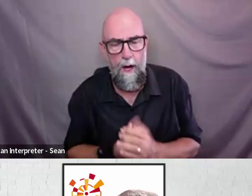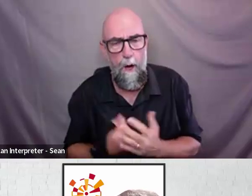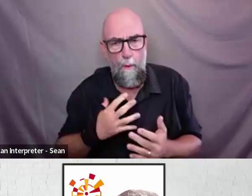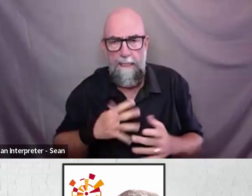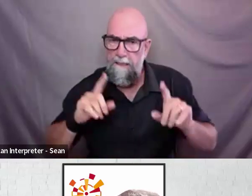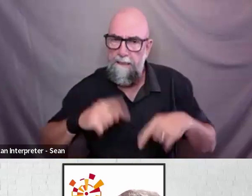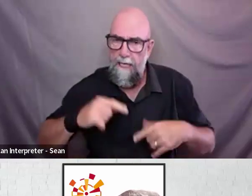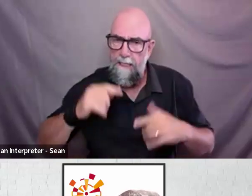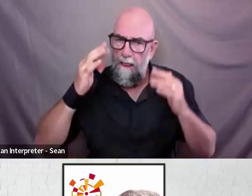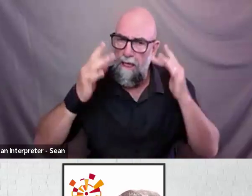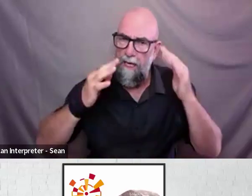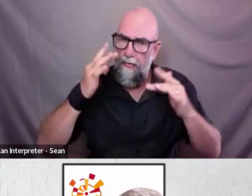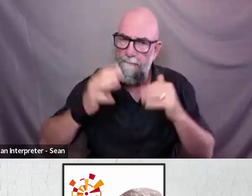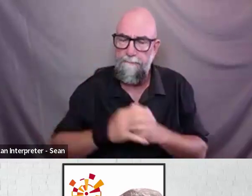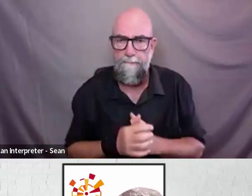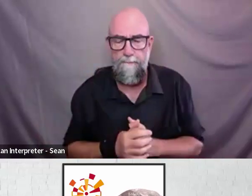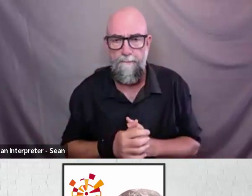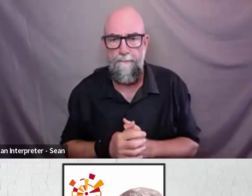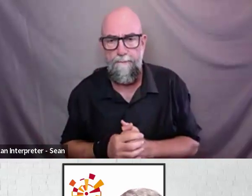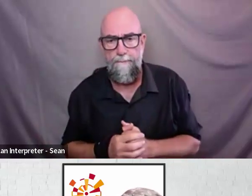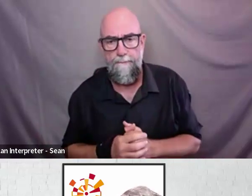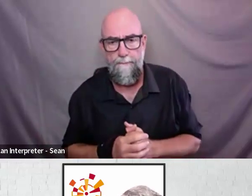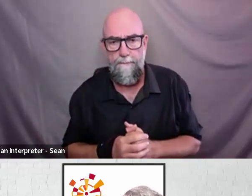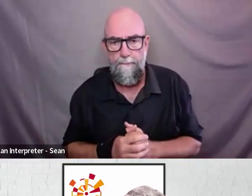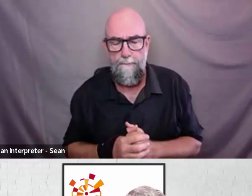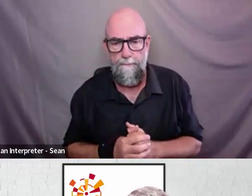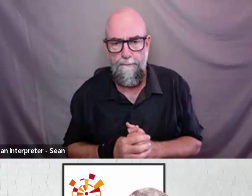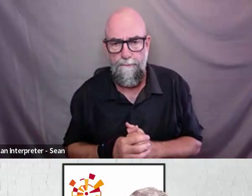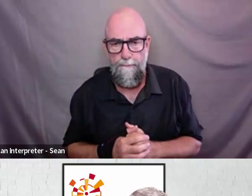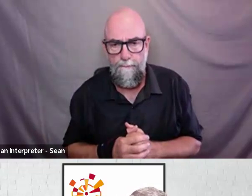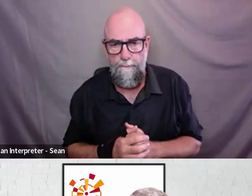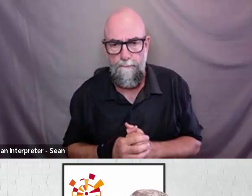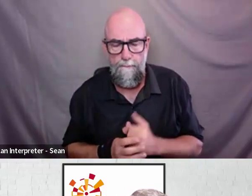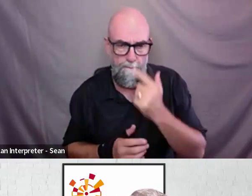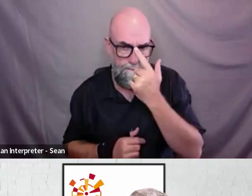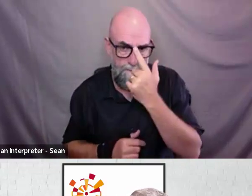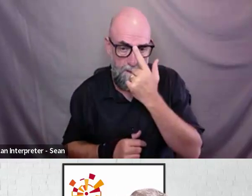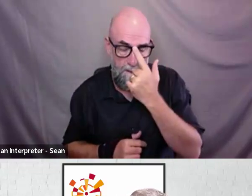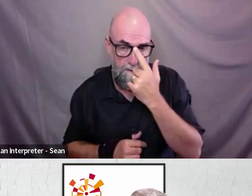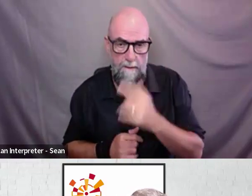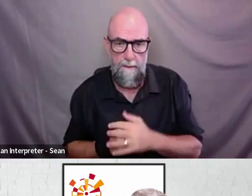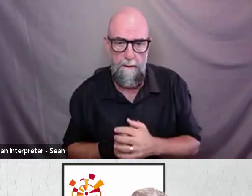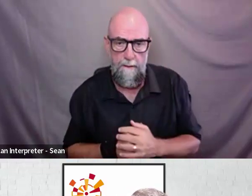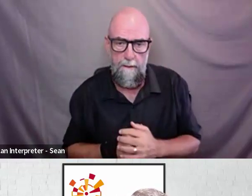directly work with and making sure our values align